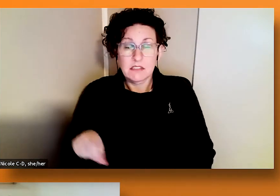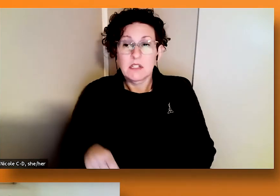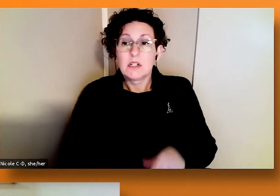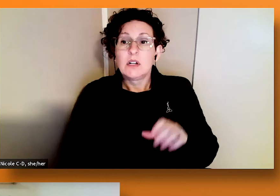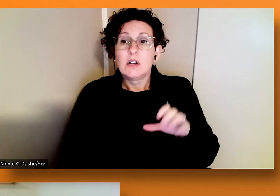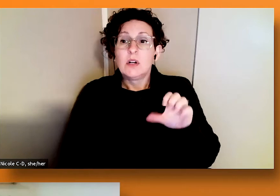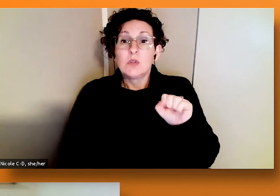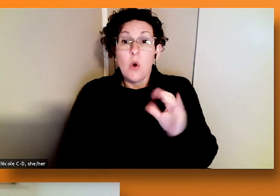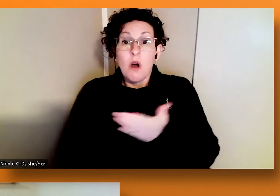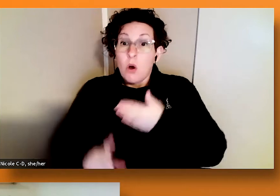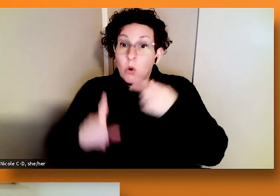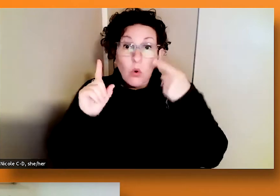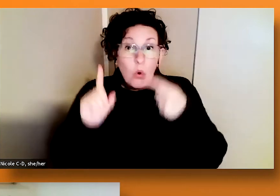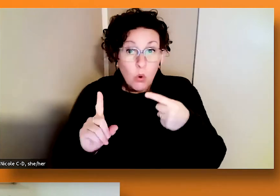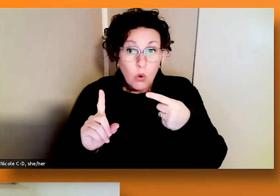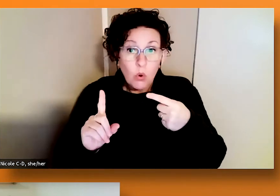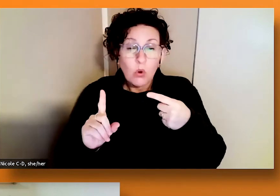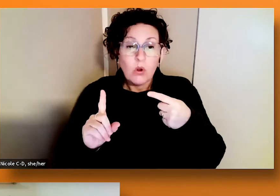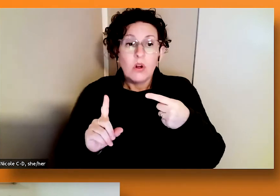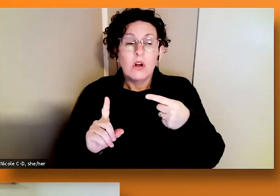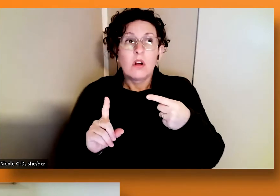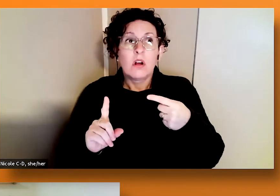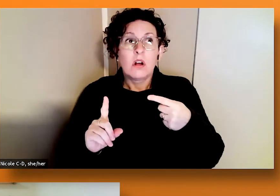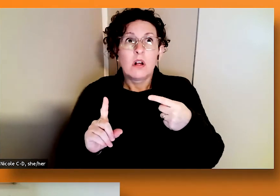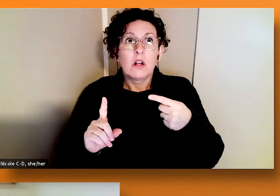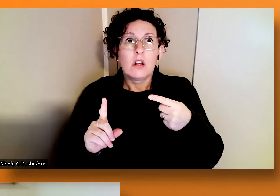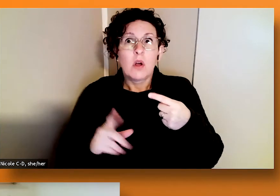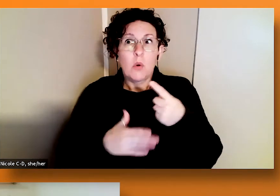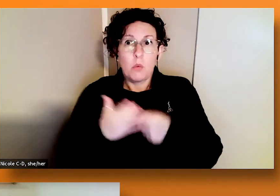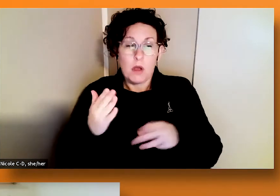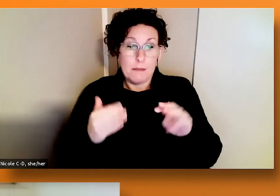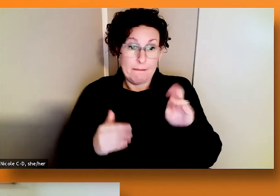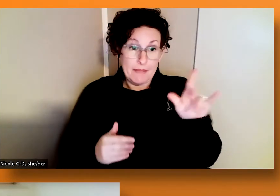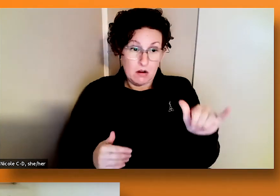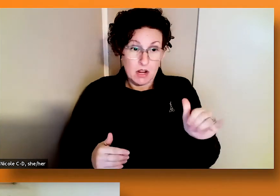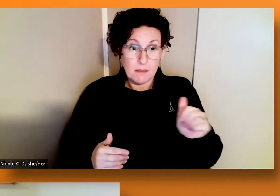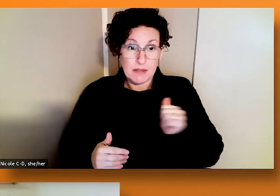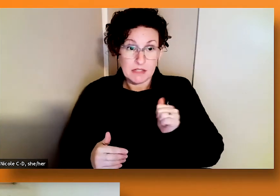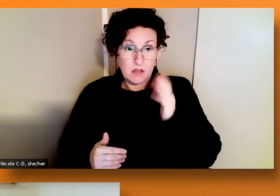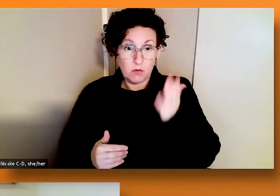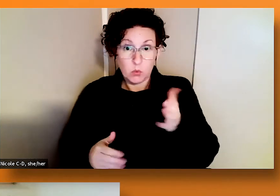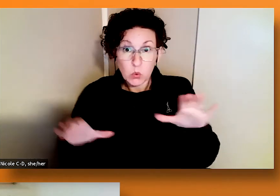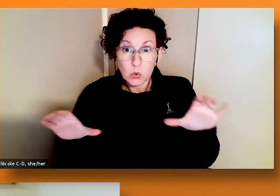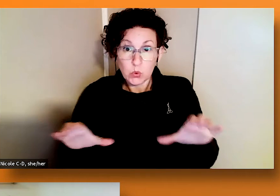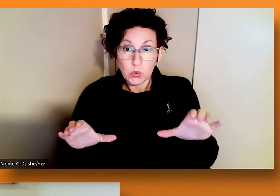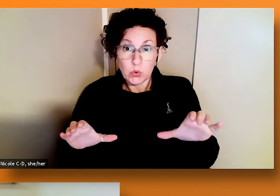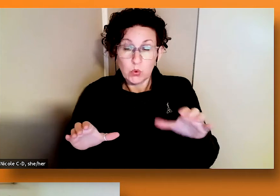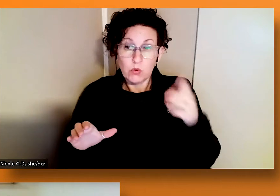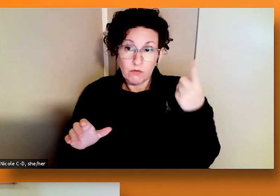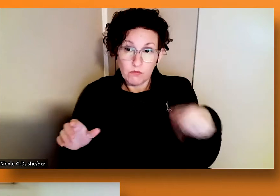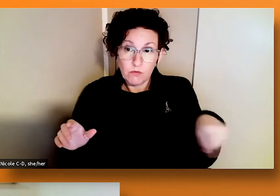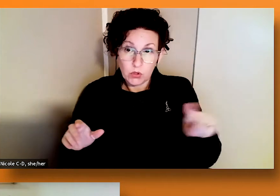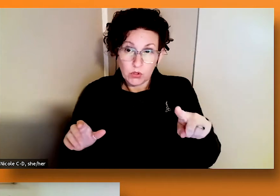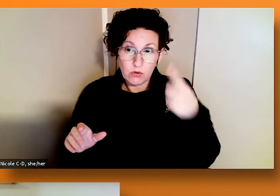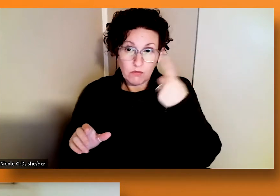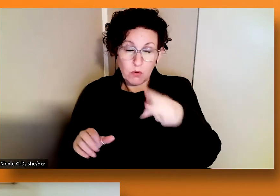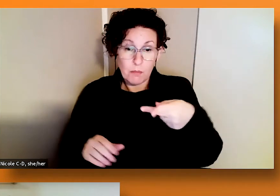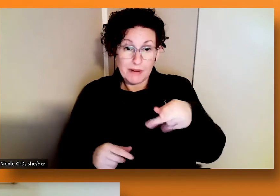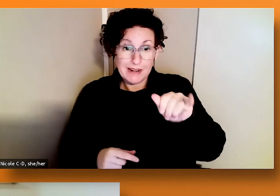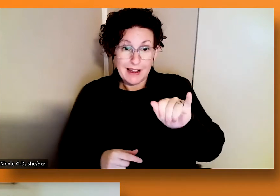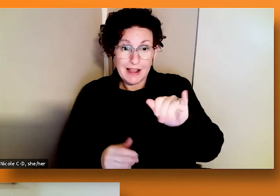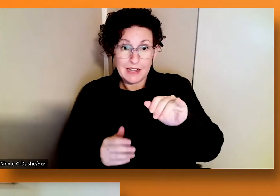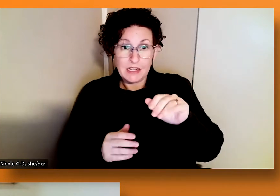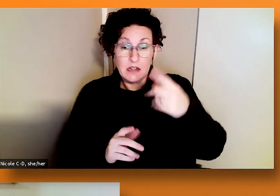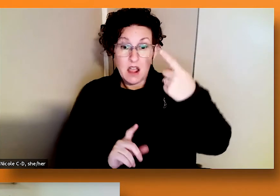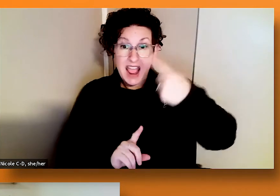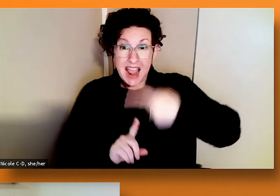So, our goal--what Mary and I will do for you, for our PIs,